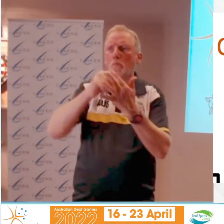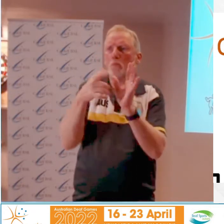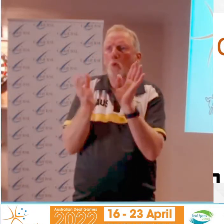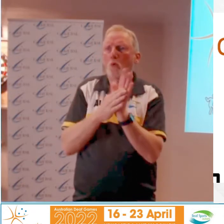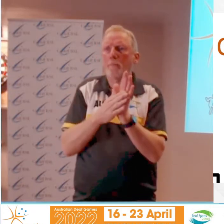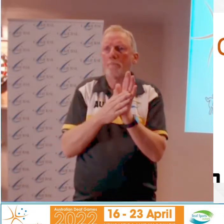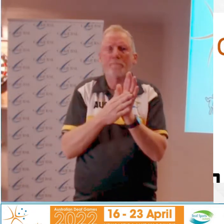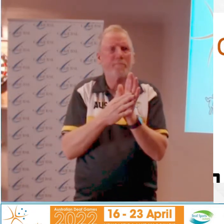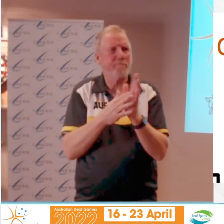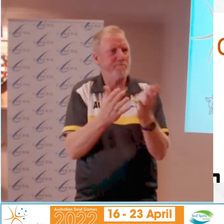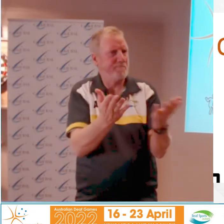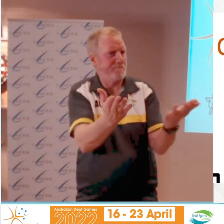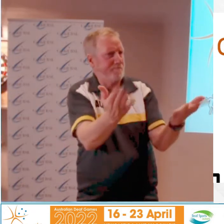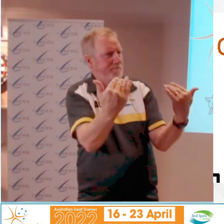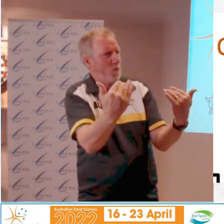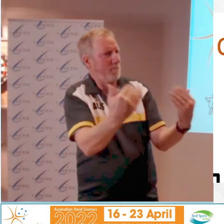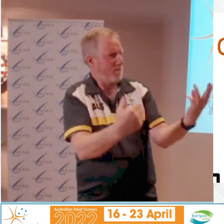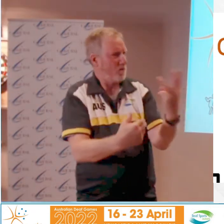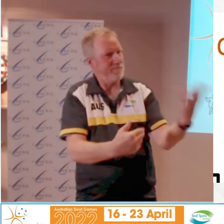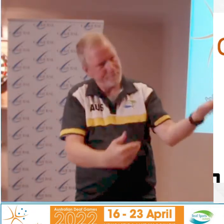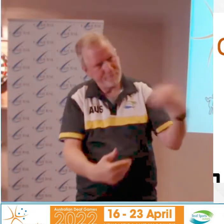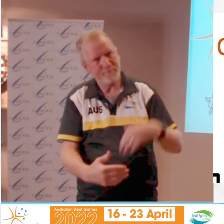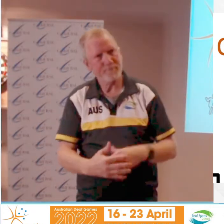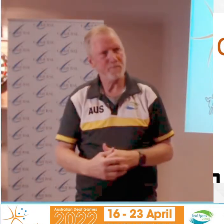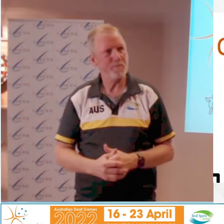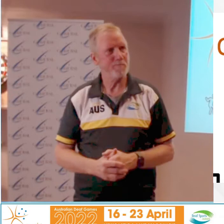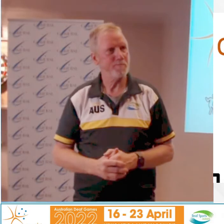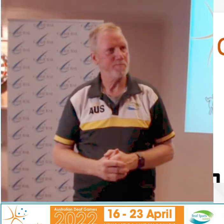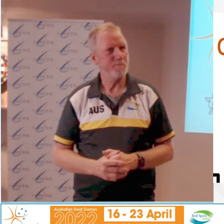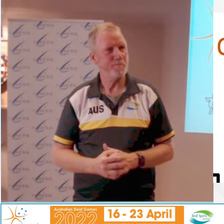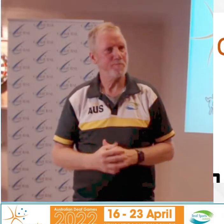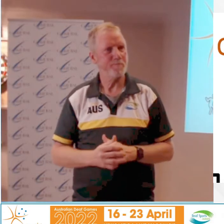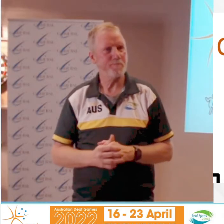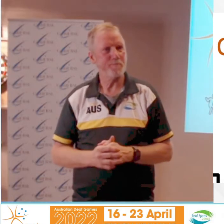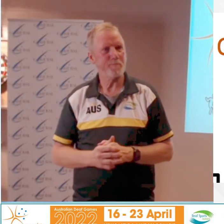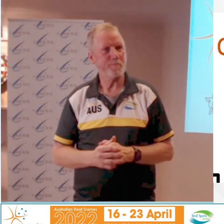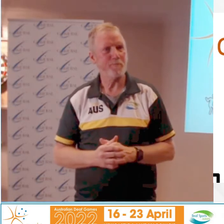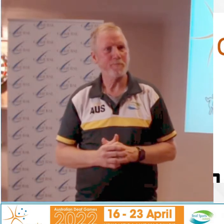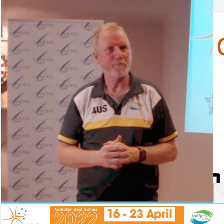with the social media programs coming in so we'll invite them up